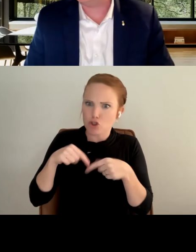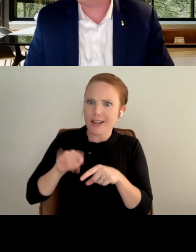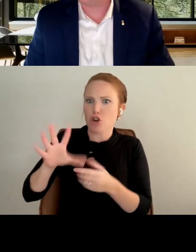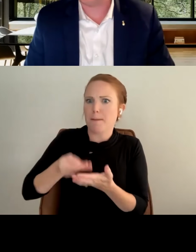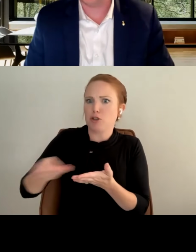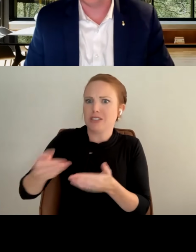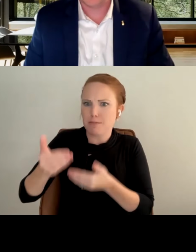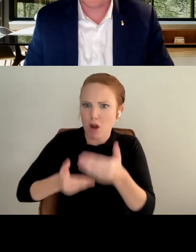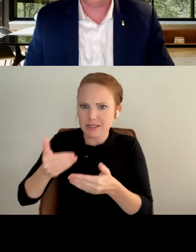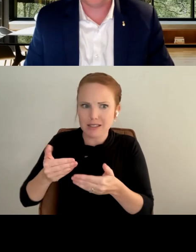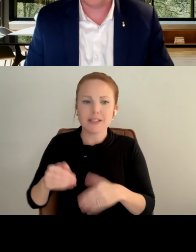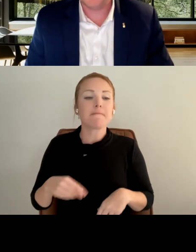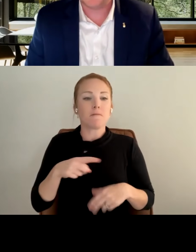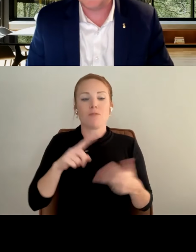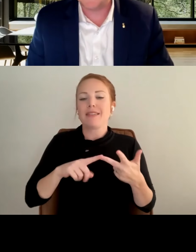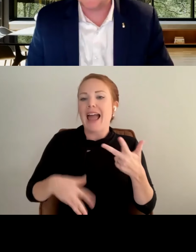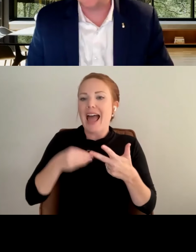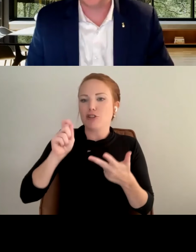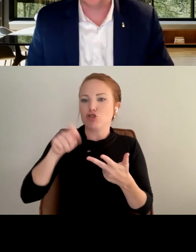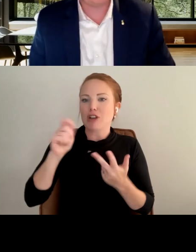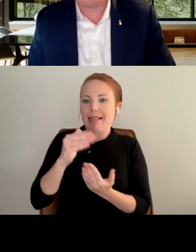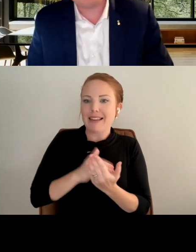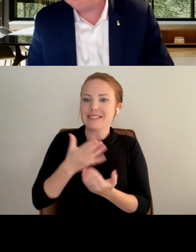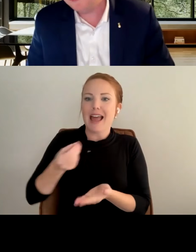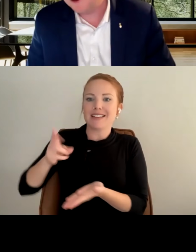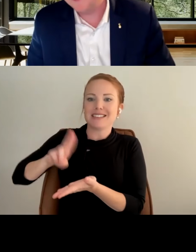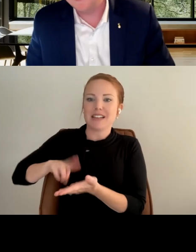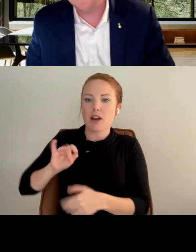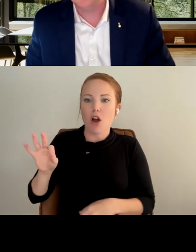the one who inspired me on this, add a checklist and a sign off. It's not about punishment,